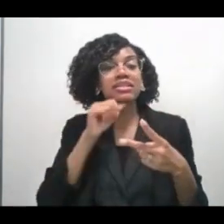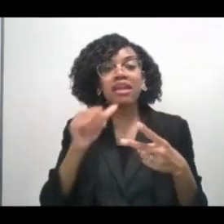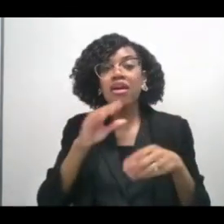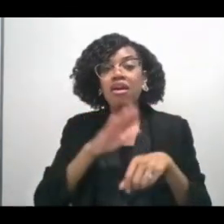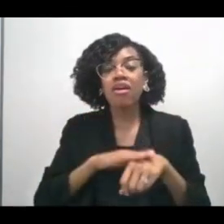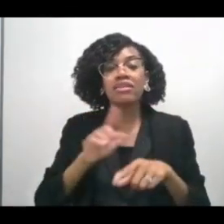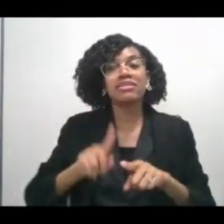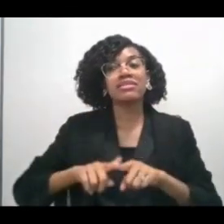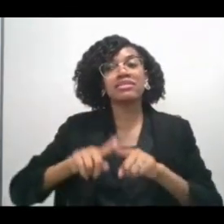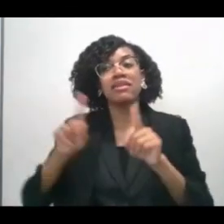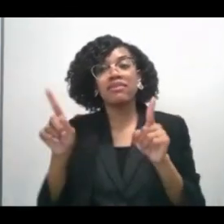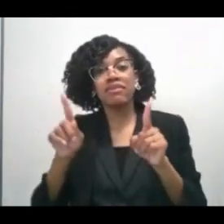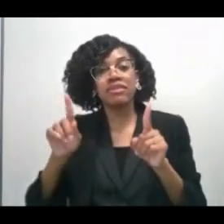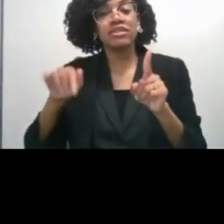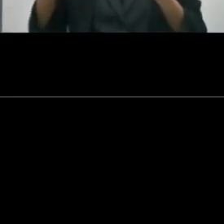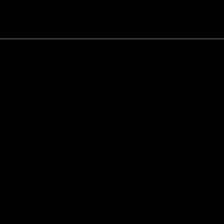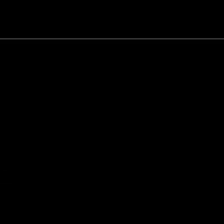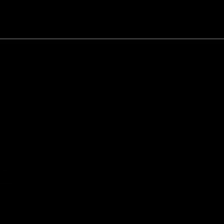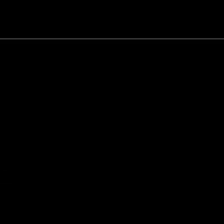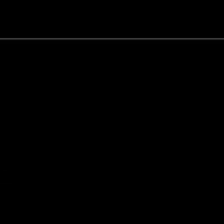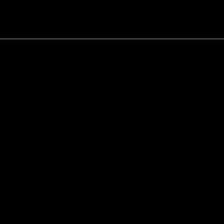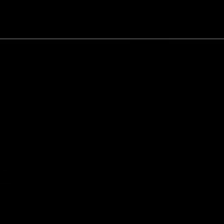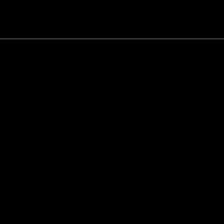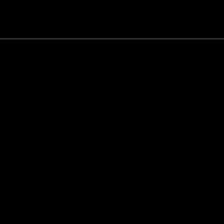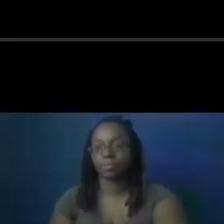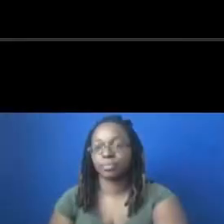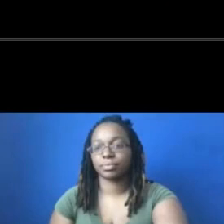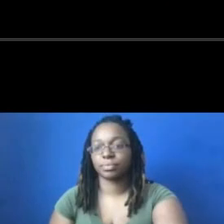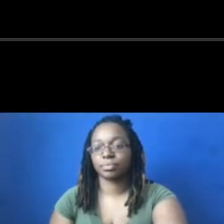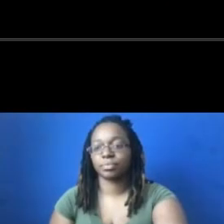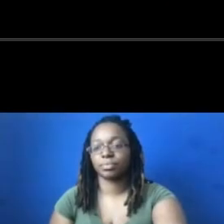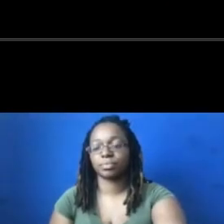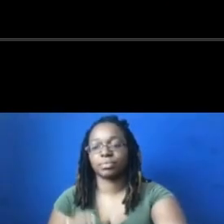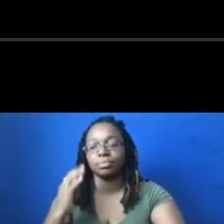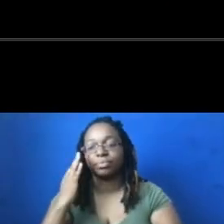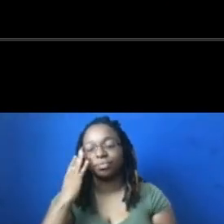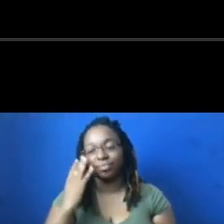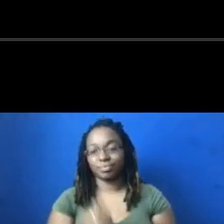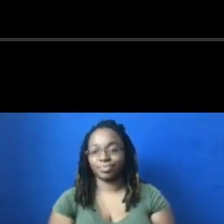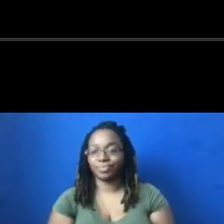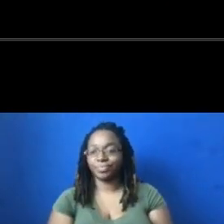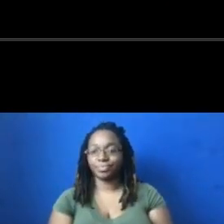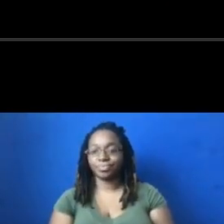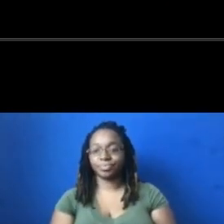essentially made a move, you are enhancing the workforce, I would